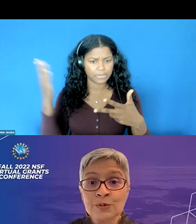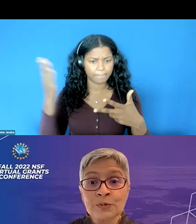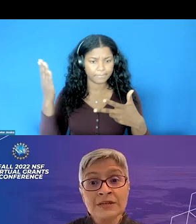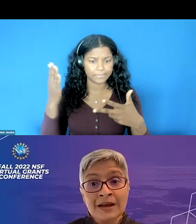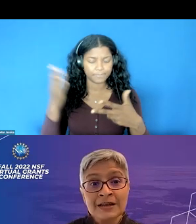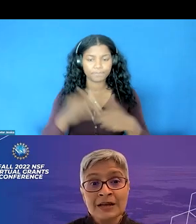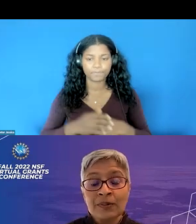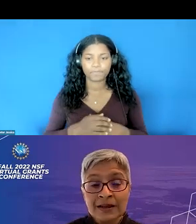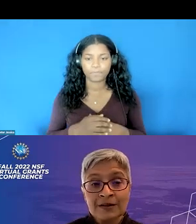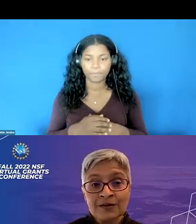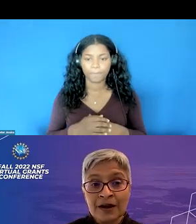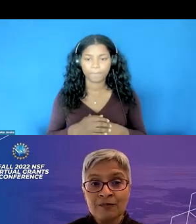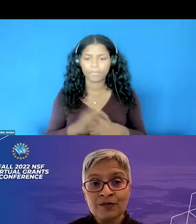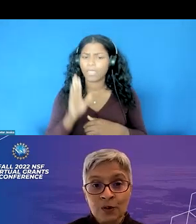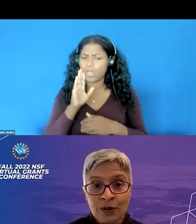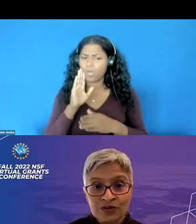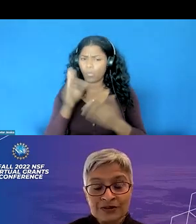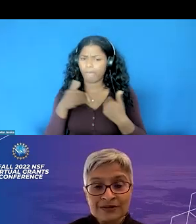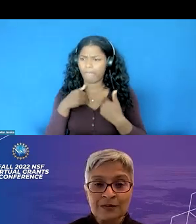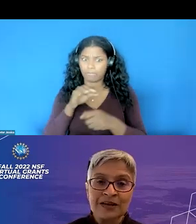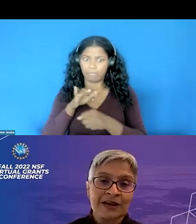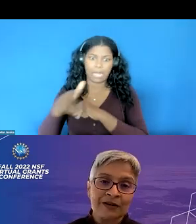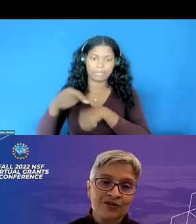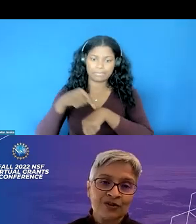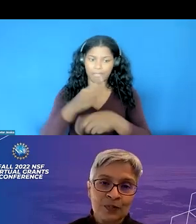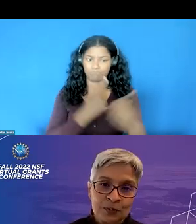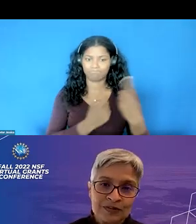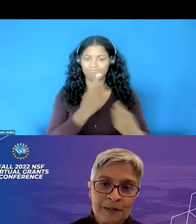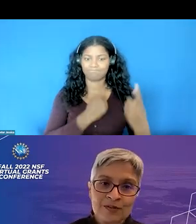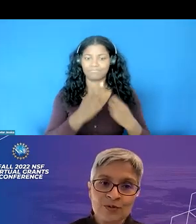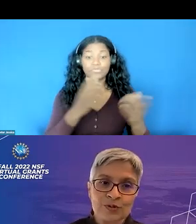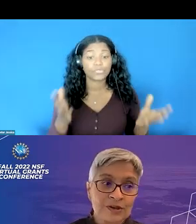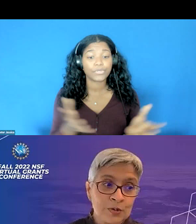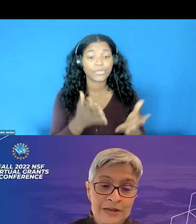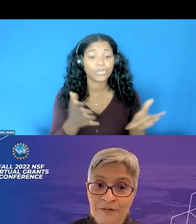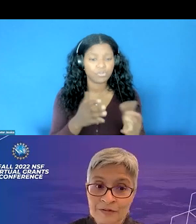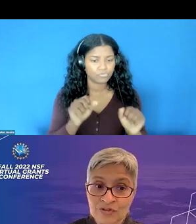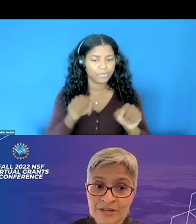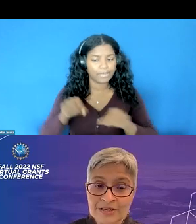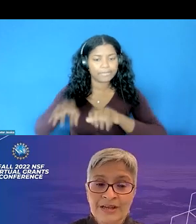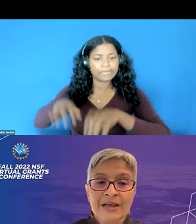We'll be done in plenty of time for questions, so we encourage you to post them through the Q&A function.